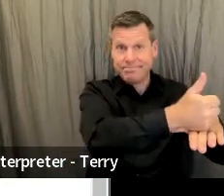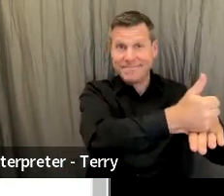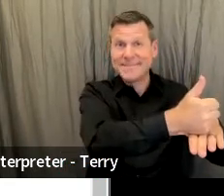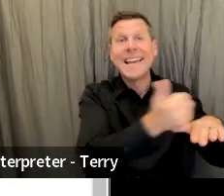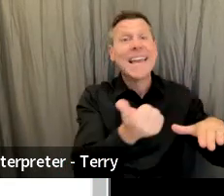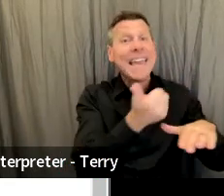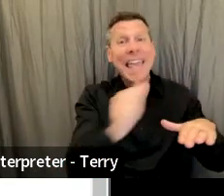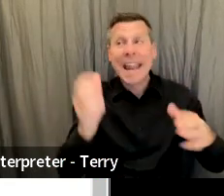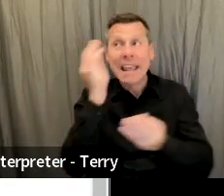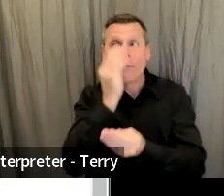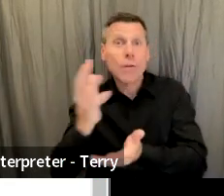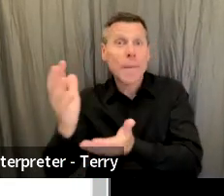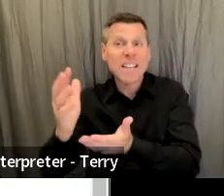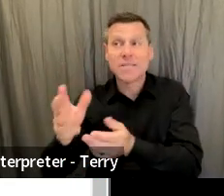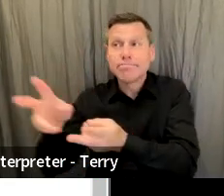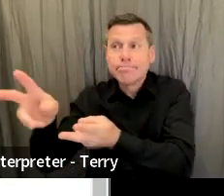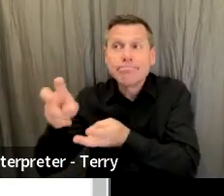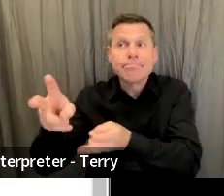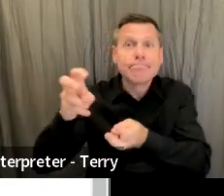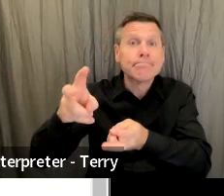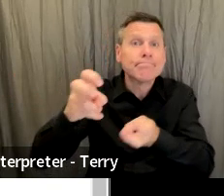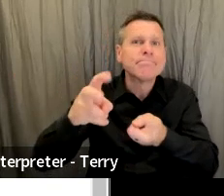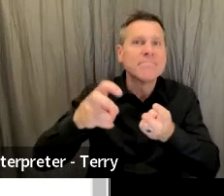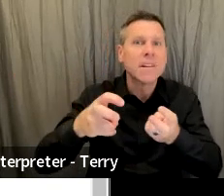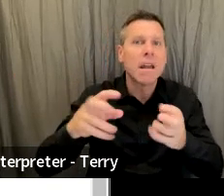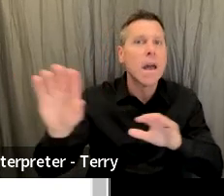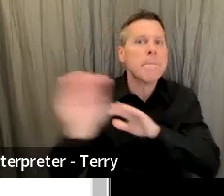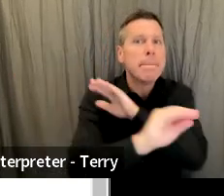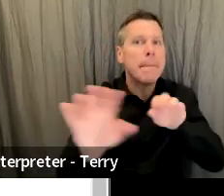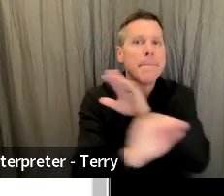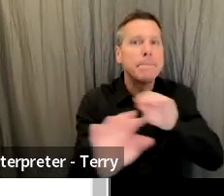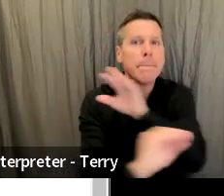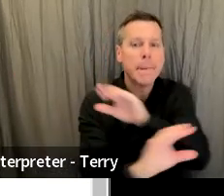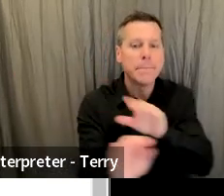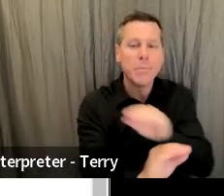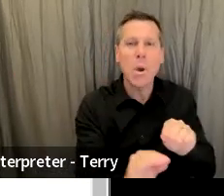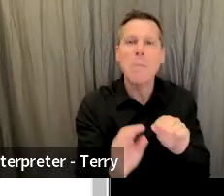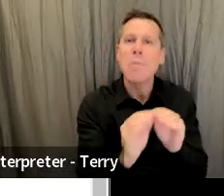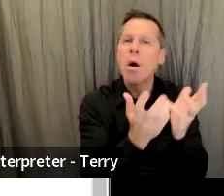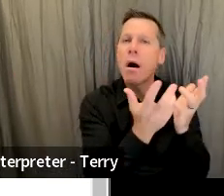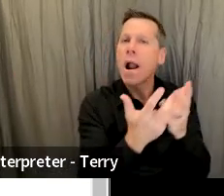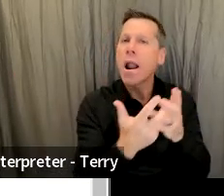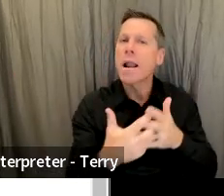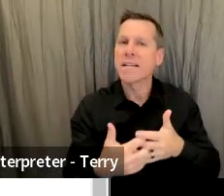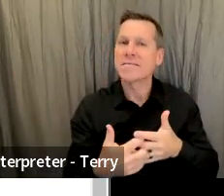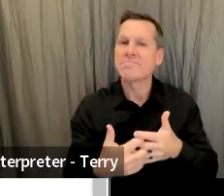pulling together from each other sources was able to coalesce in a more or less cohesive, standardized